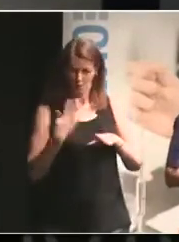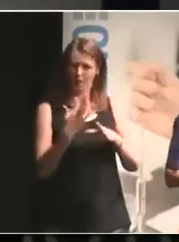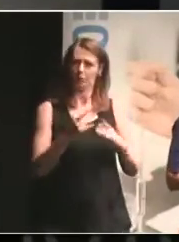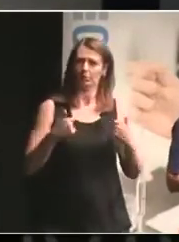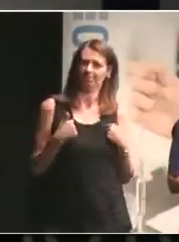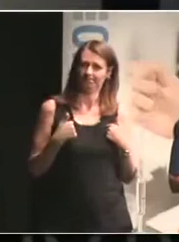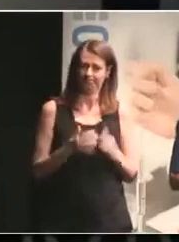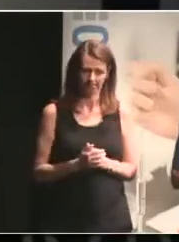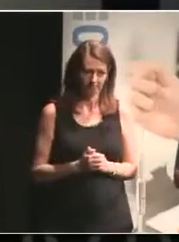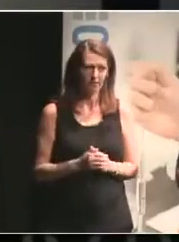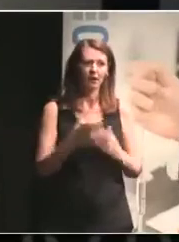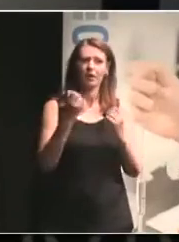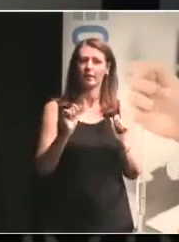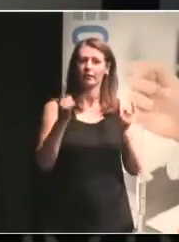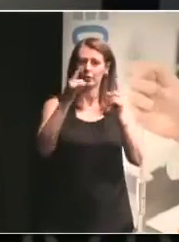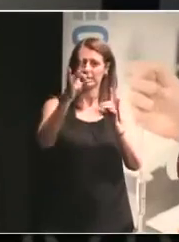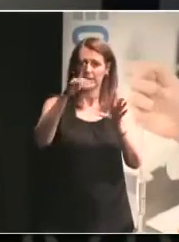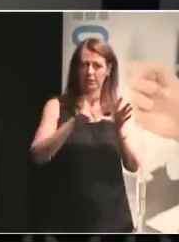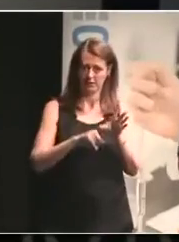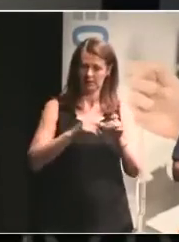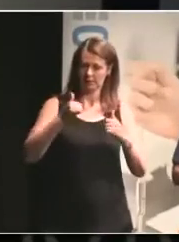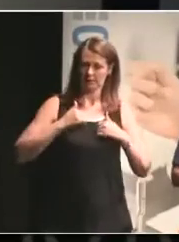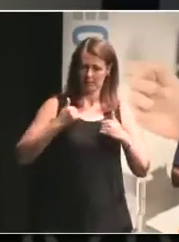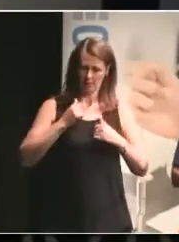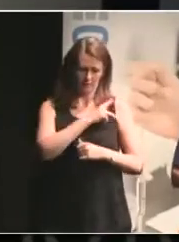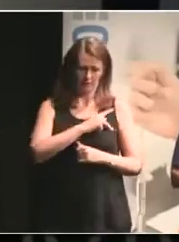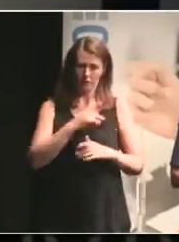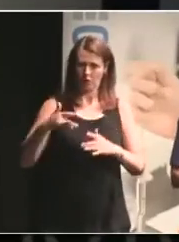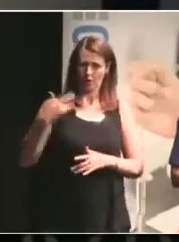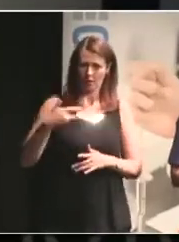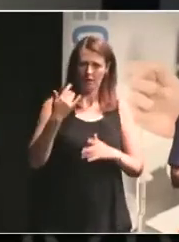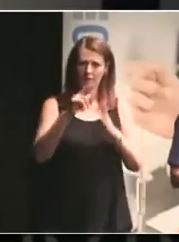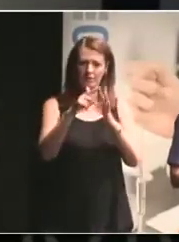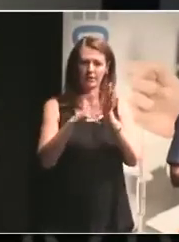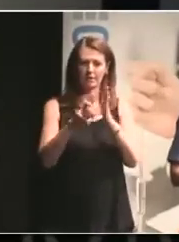I spent the first 10 years of my professional life as an industrial chemist working at the